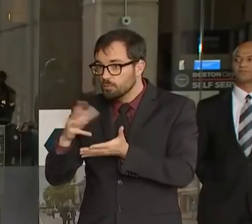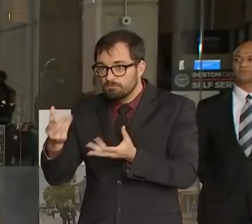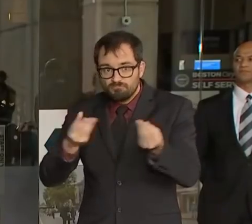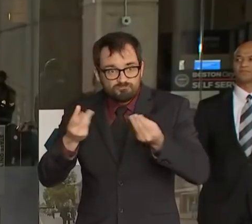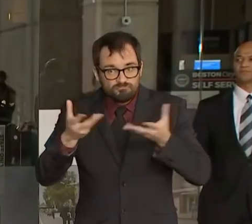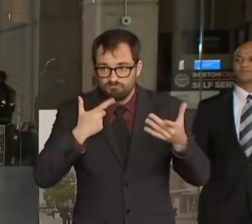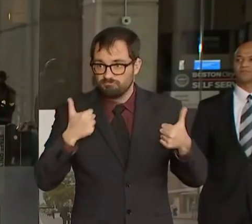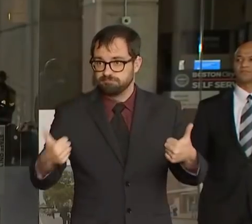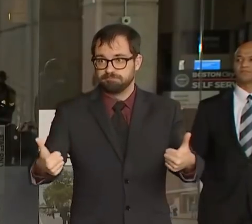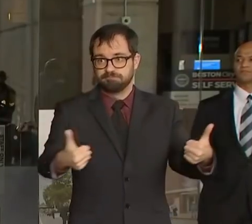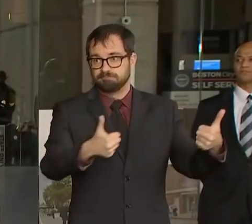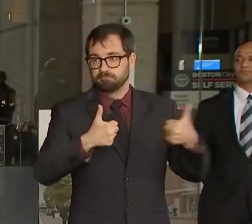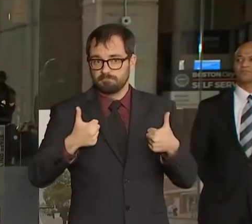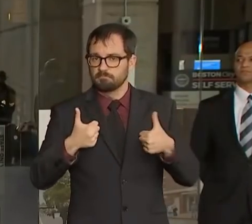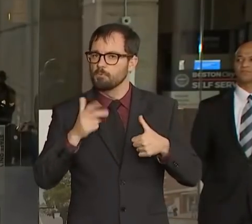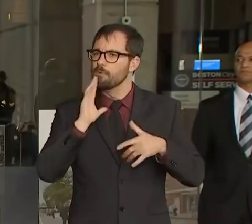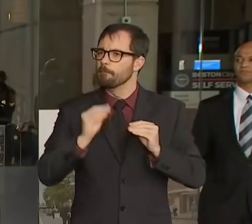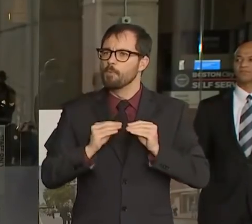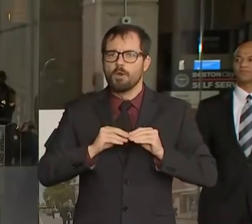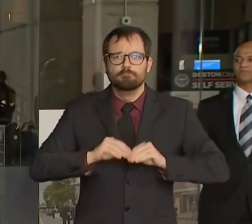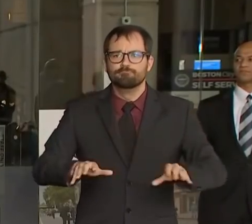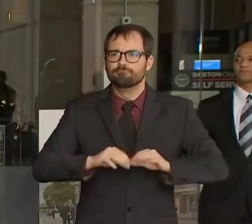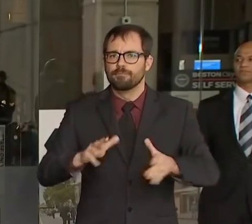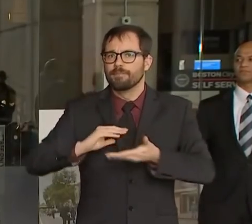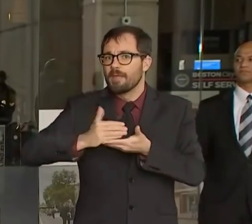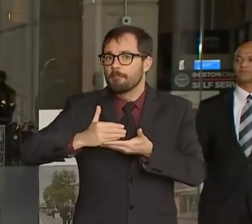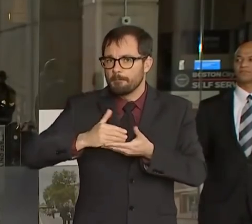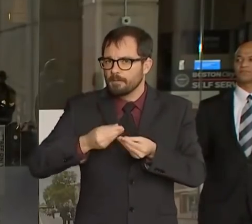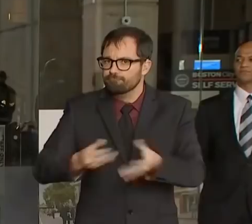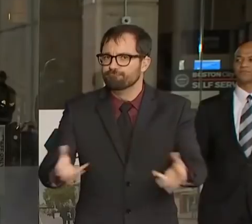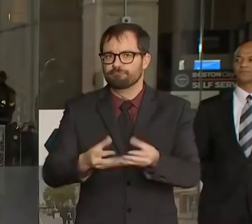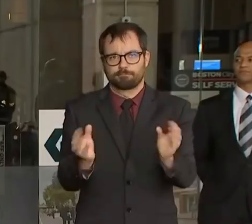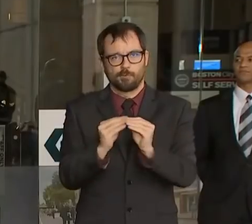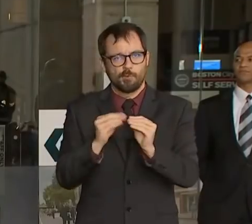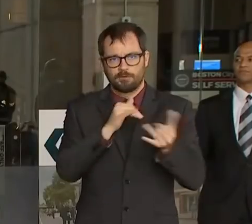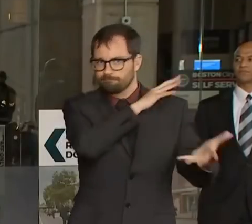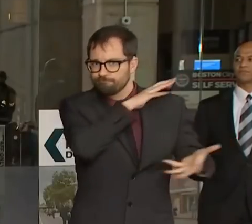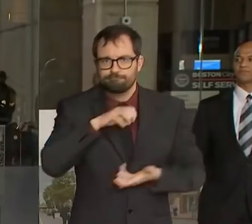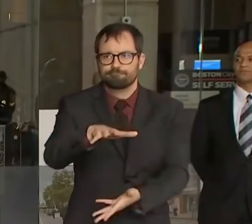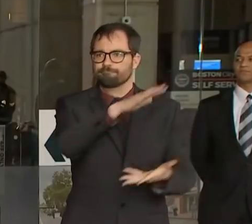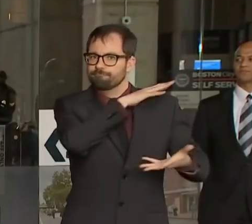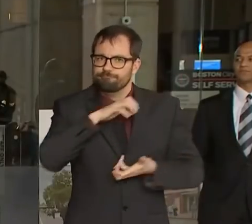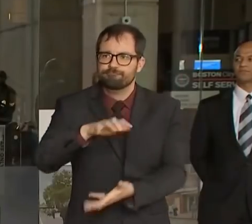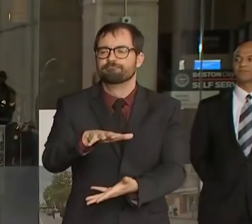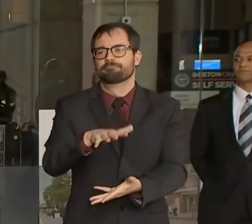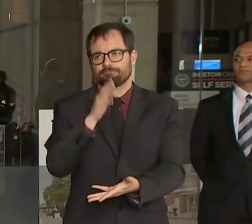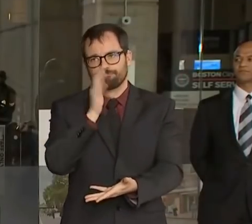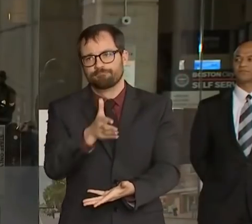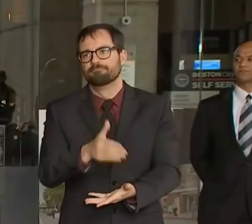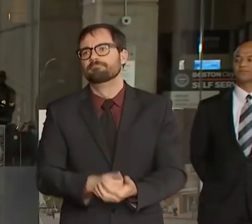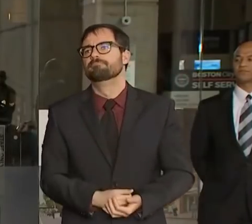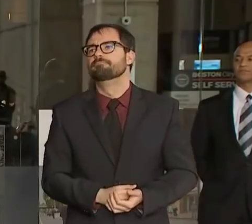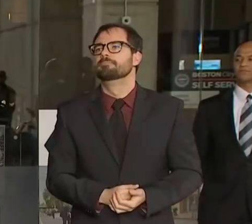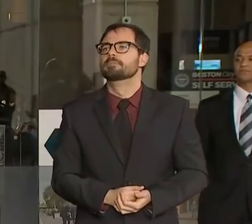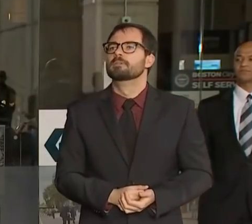BEEN POSITIVE. WE WANT TO CONTINUE TO MAKE SURE WE GET AS MANY